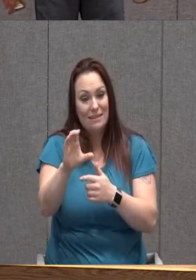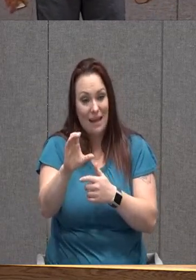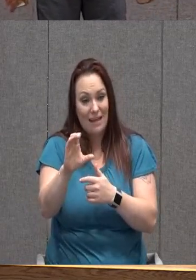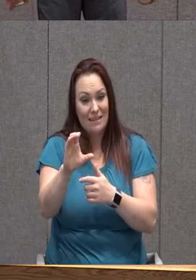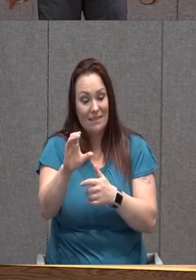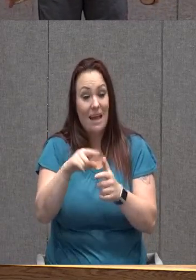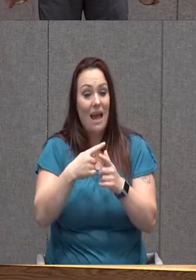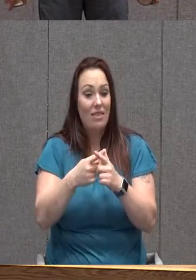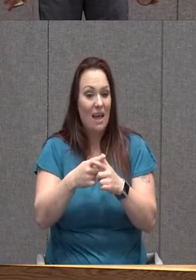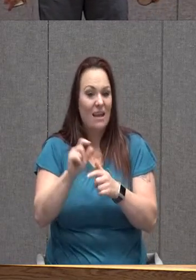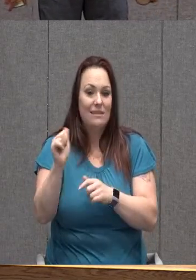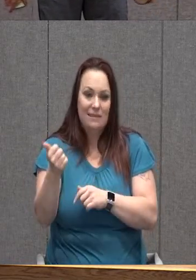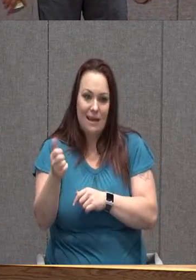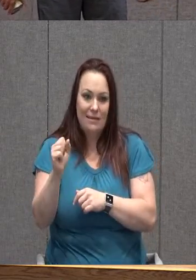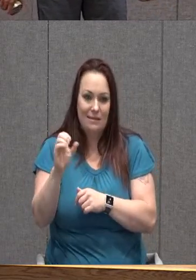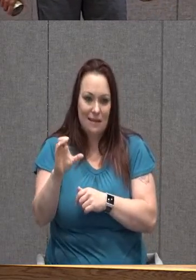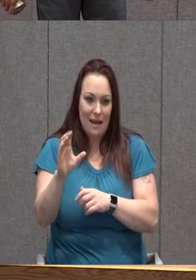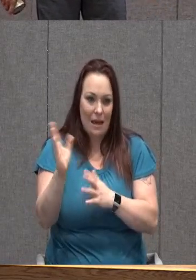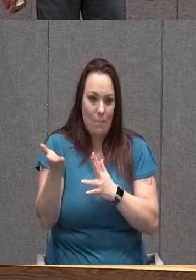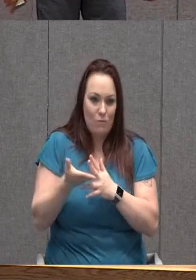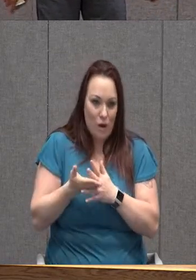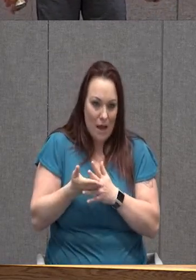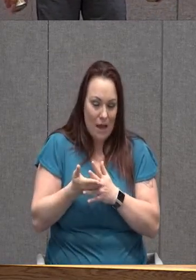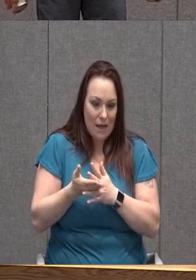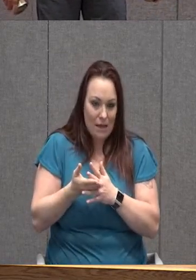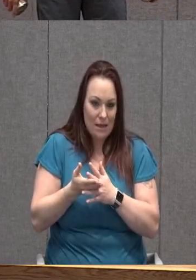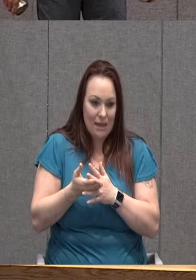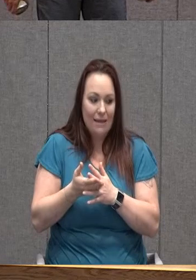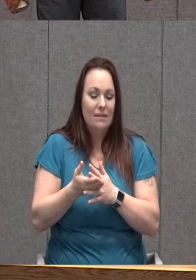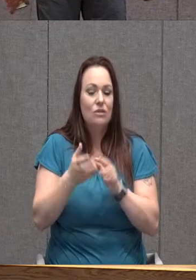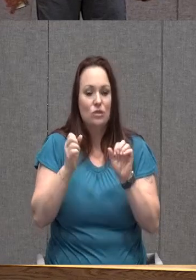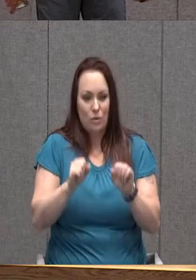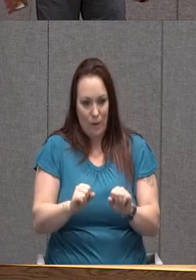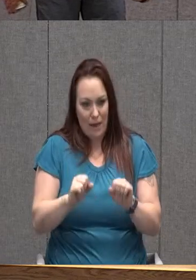and then there's a 10 second break in between, so that we can catch our breath